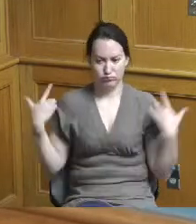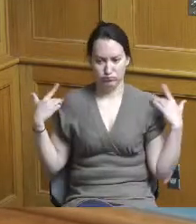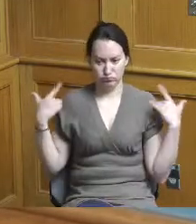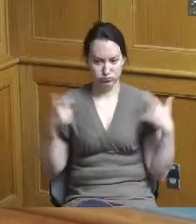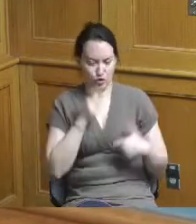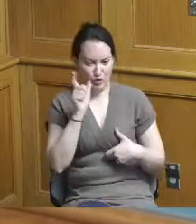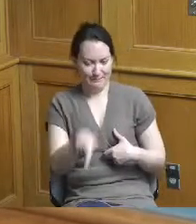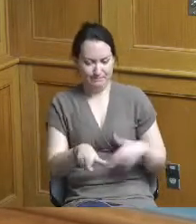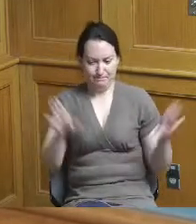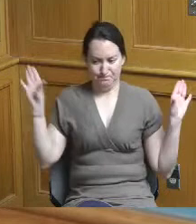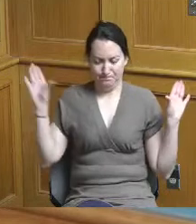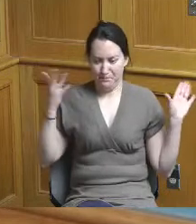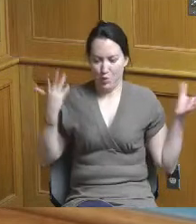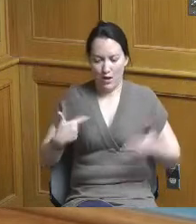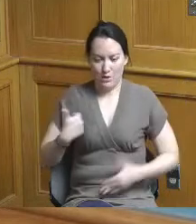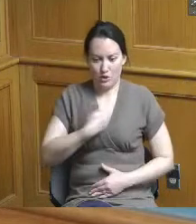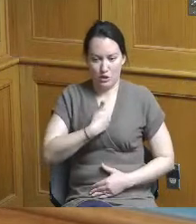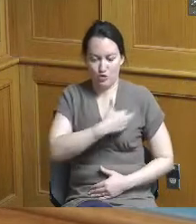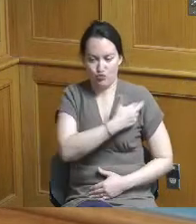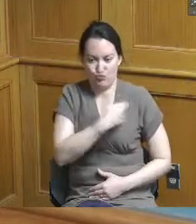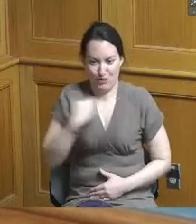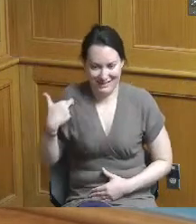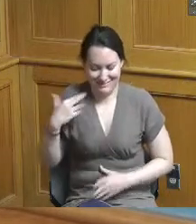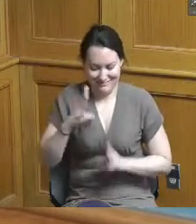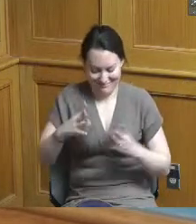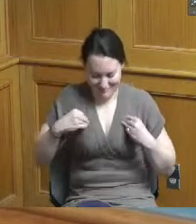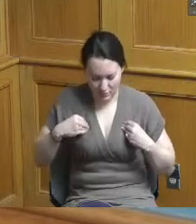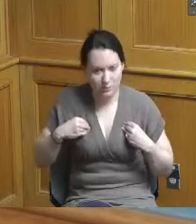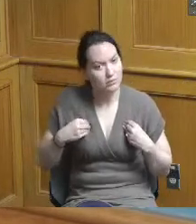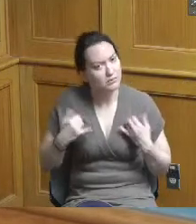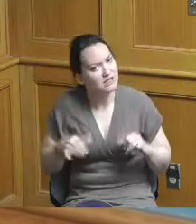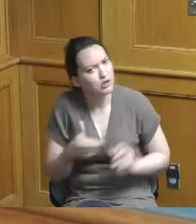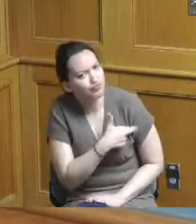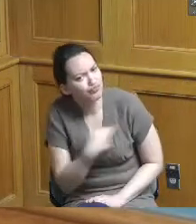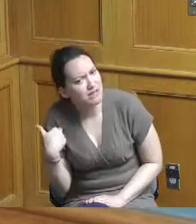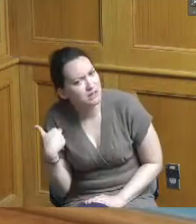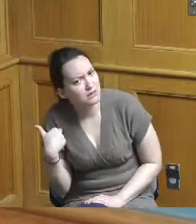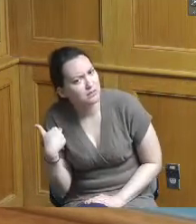because we don't want to put ourselves at risk but we're still at risk and we don't own the property